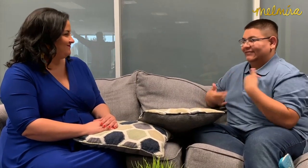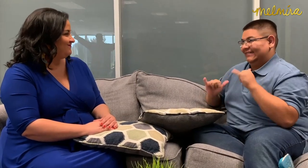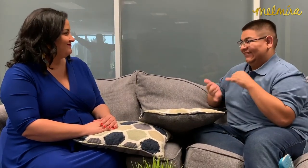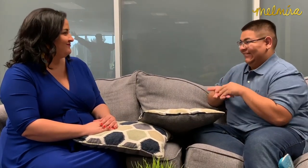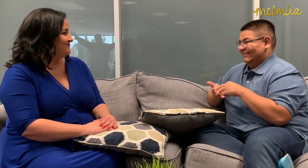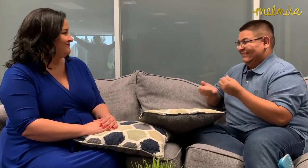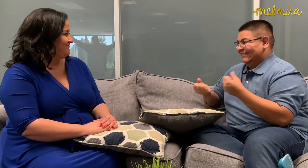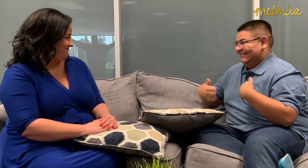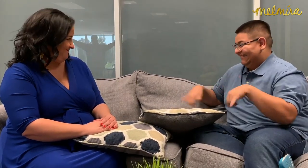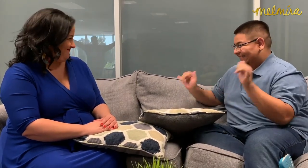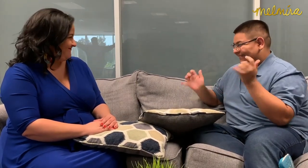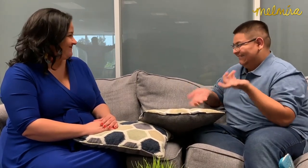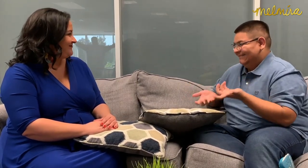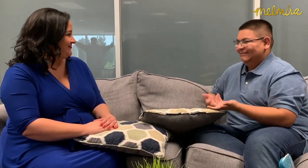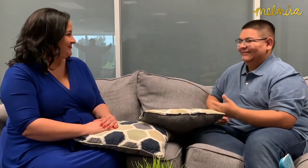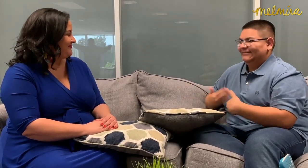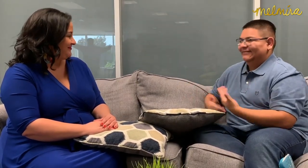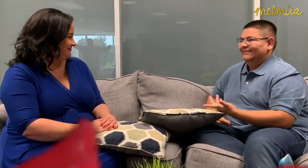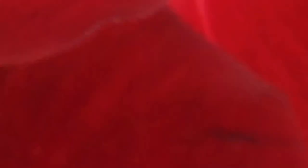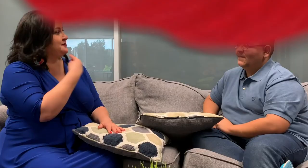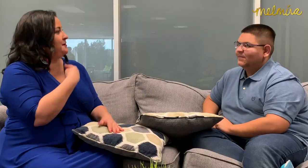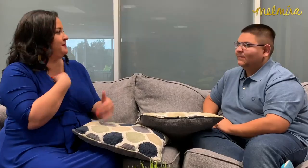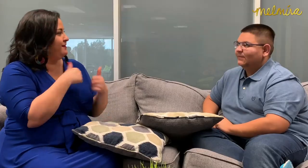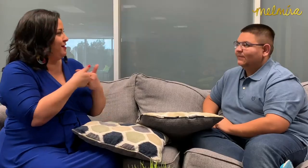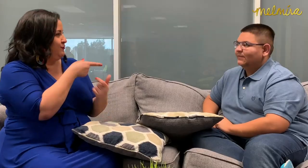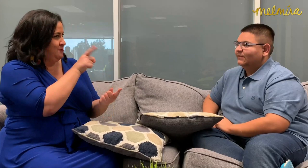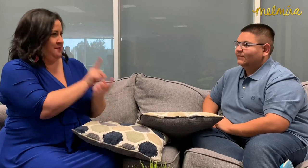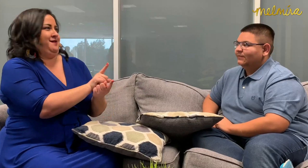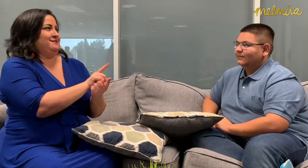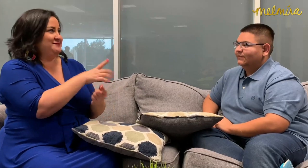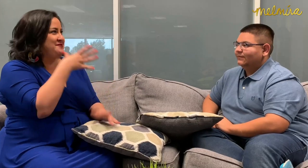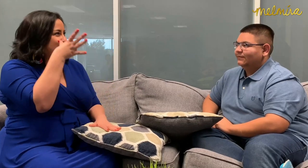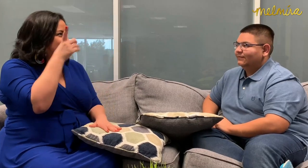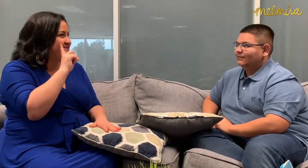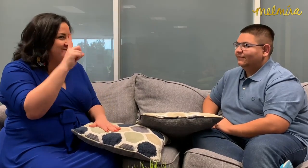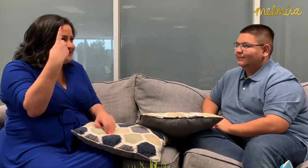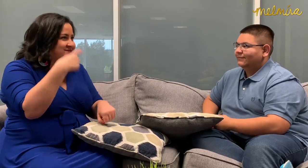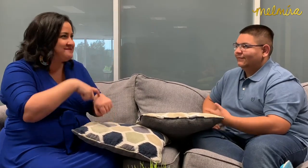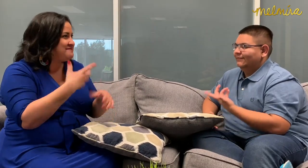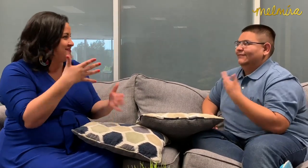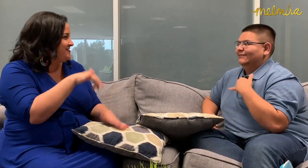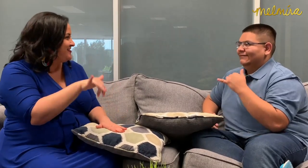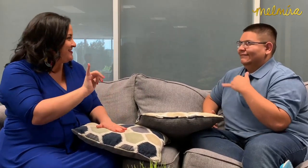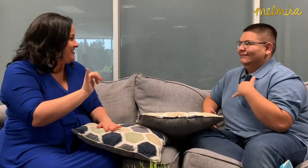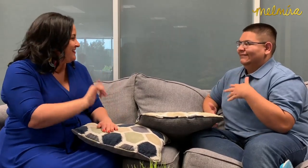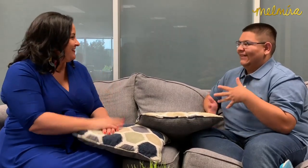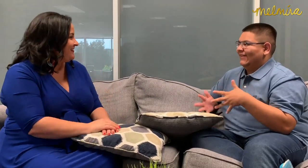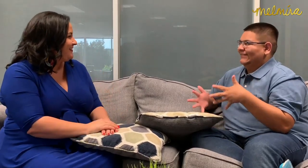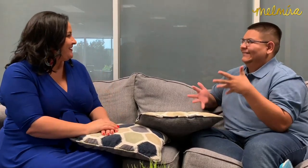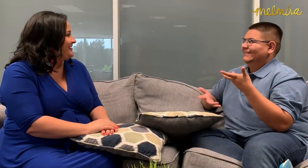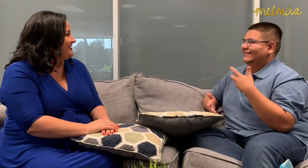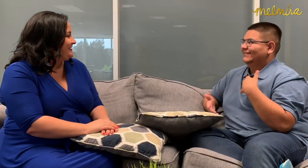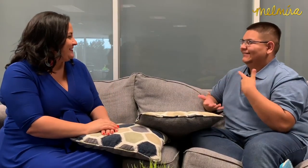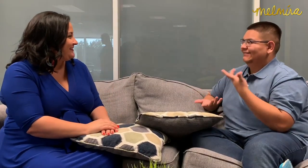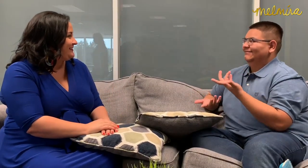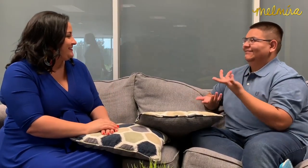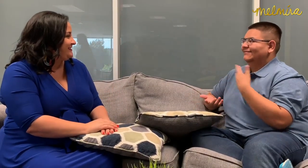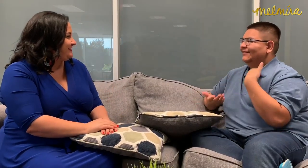I'm still learning sign language. Can you tell me what's it like to meet your parents for the first time? I was nervous.